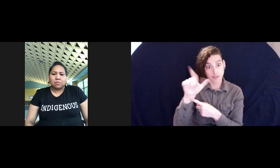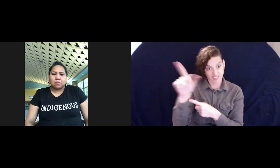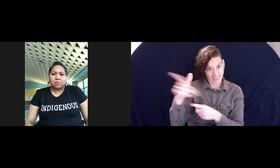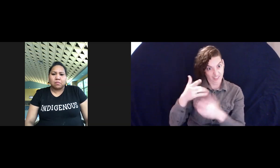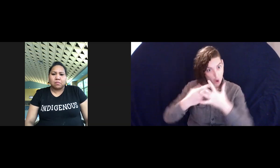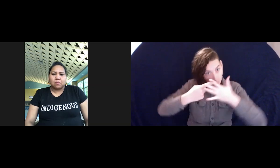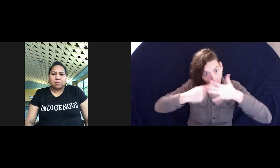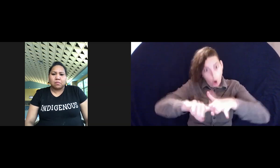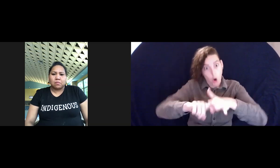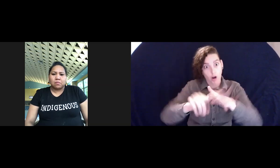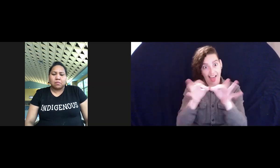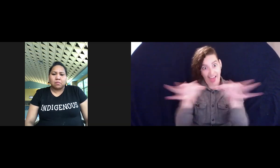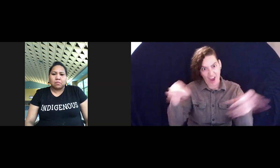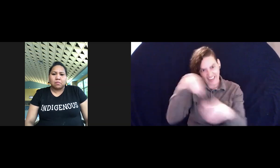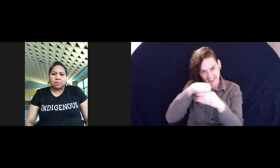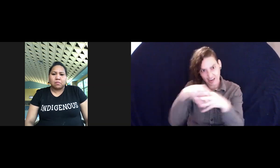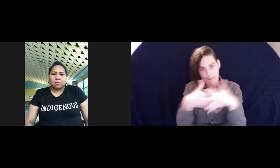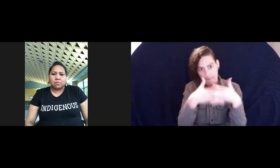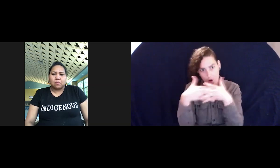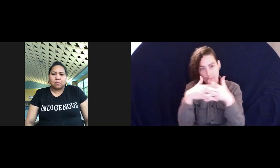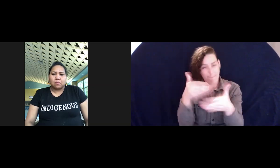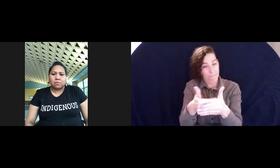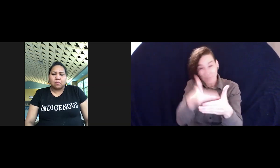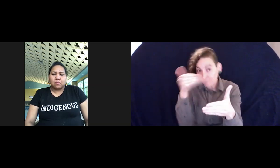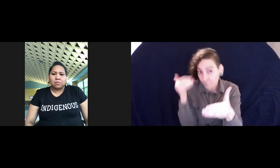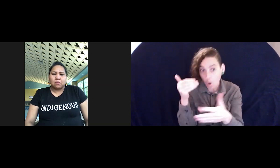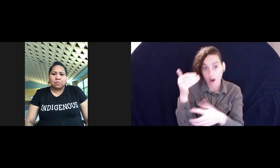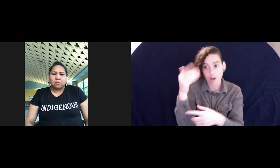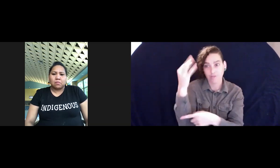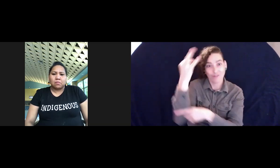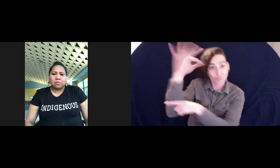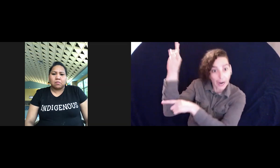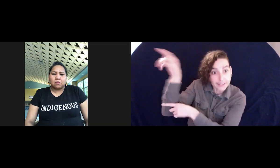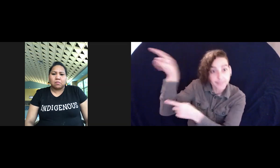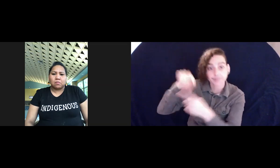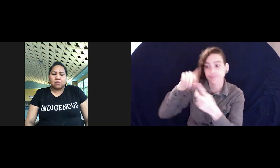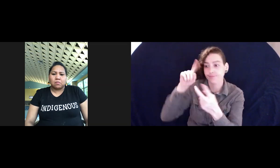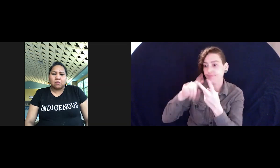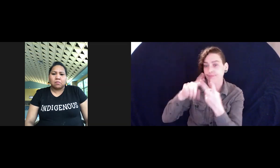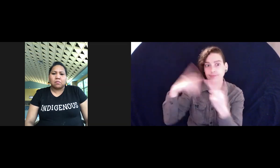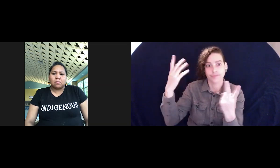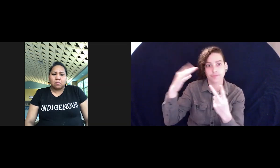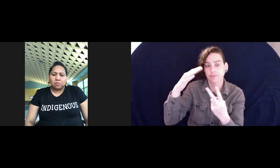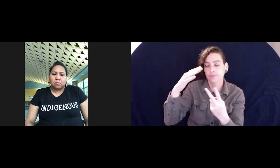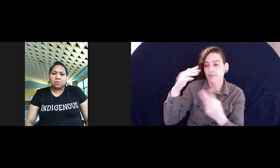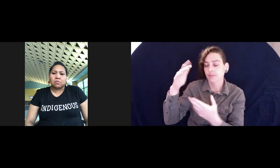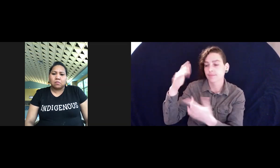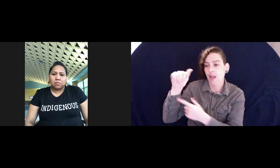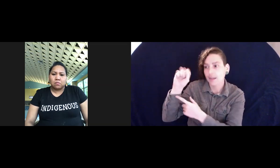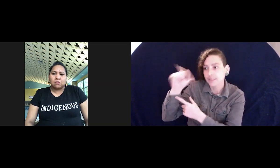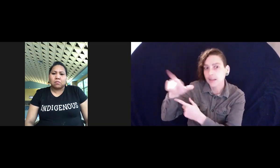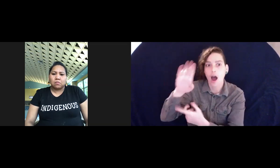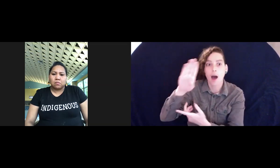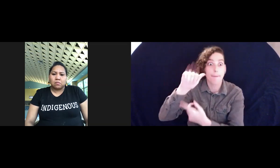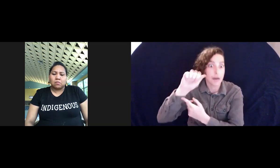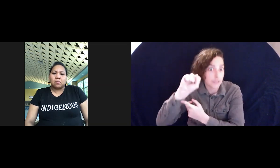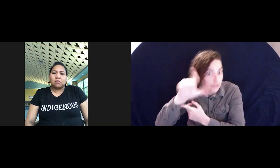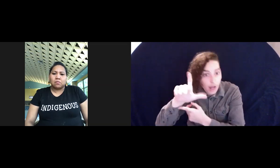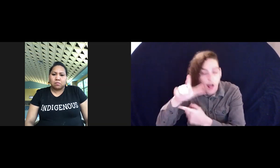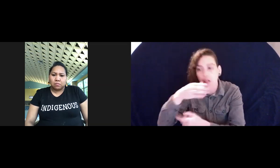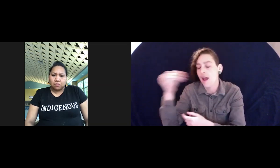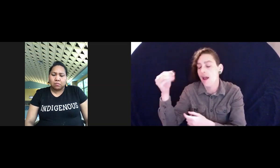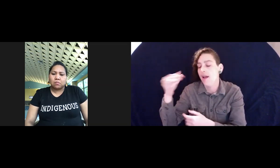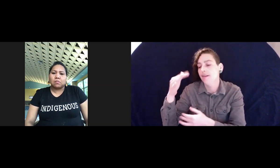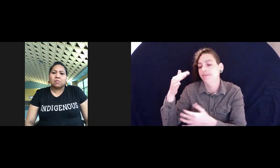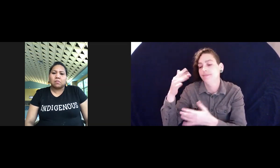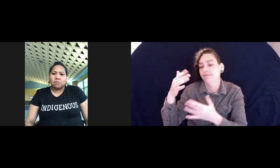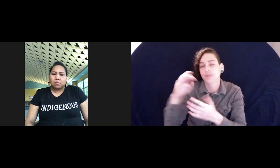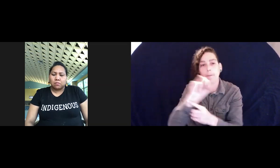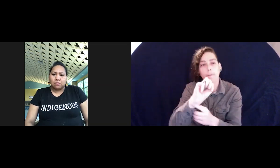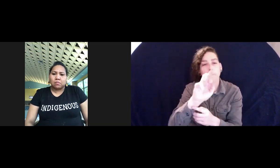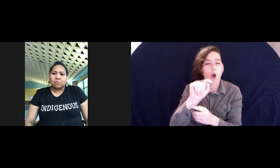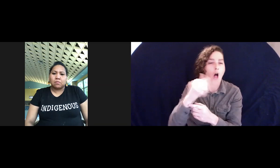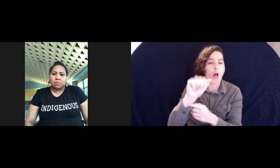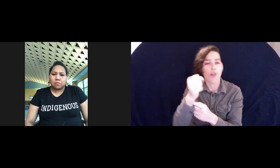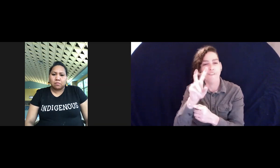Also wasn't PISL the original language in America before French, ASL, BASL and Martha's